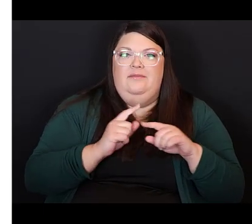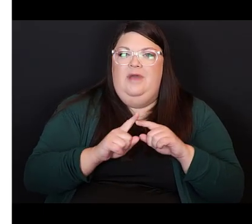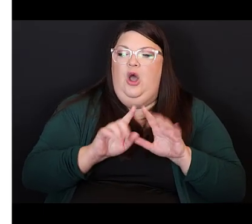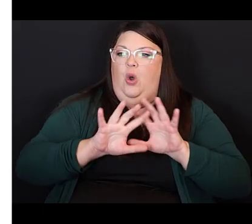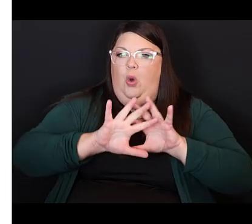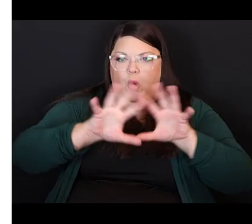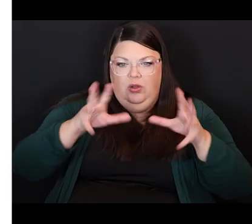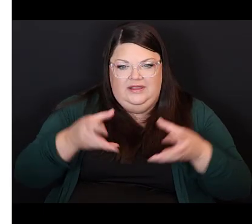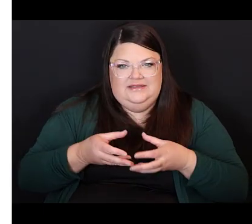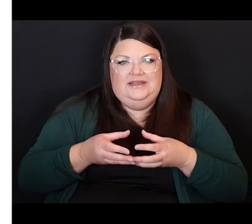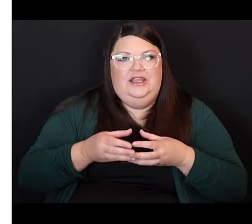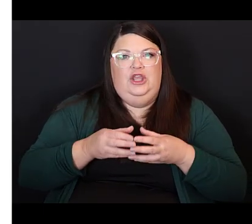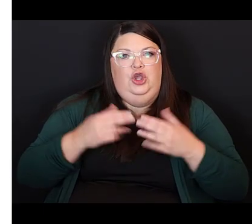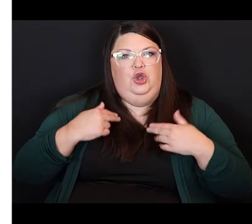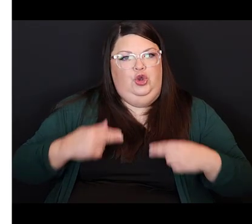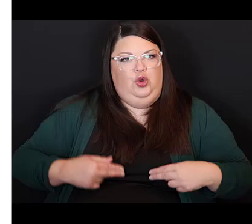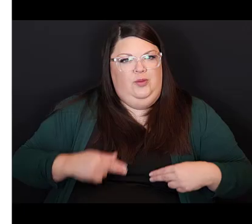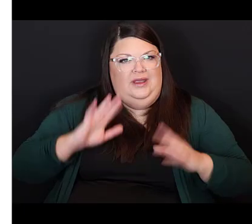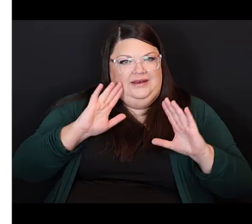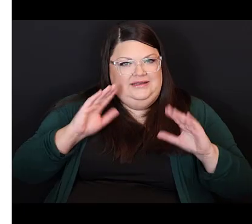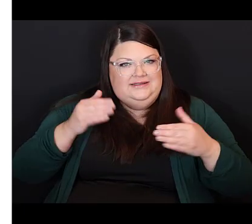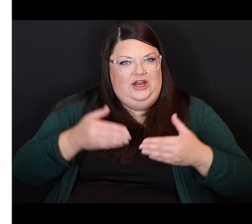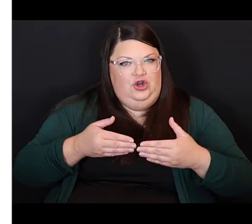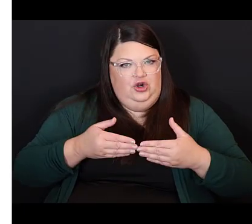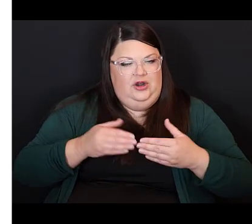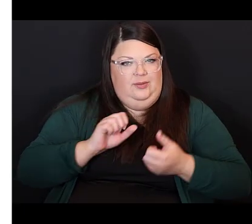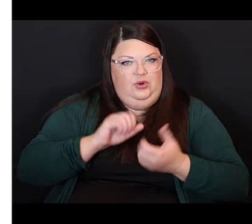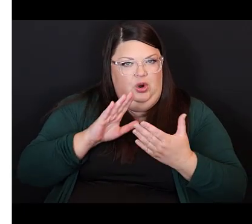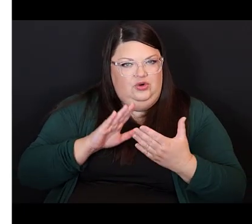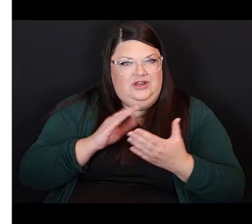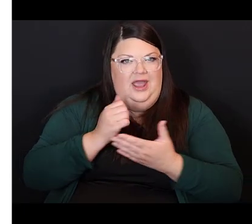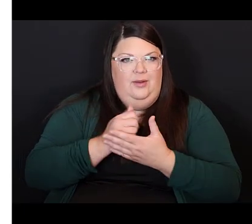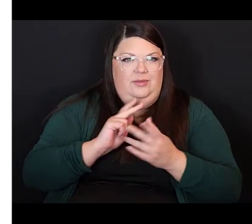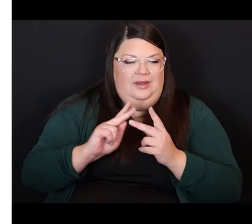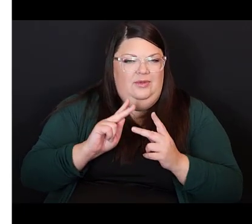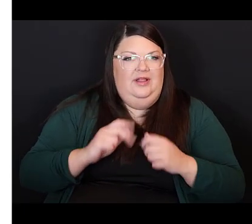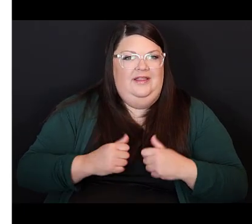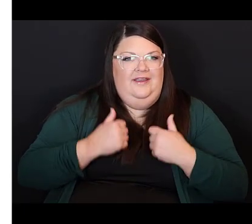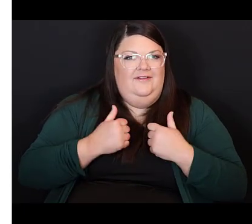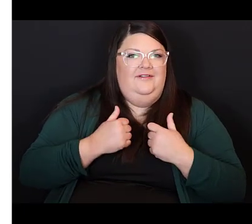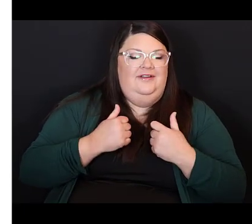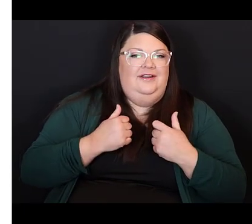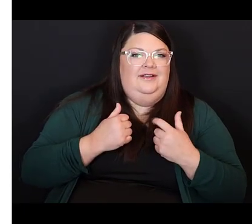human-centered approach is key to helping people build independent, fulfilling lives.